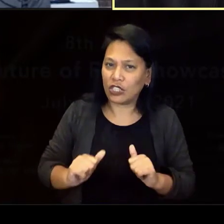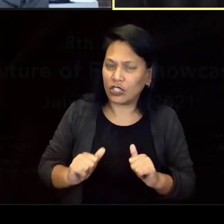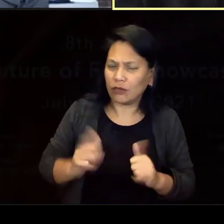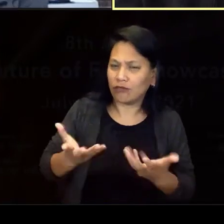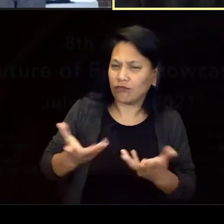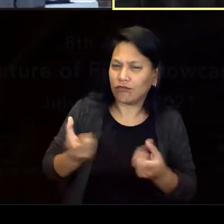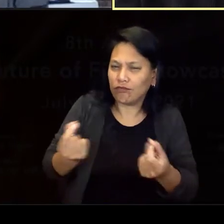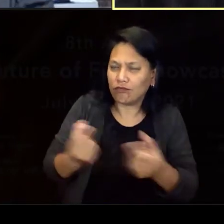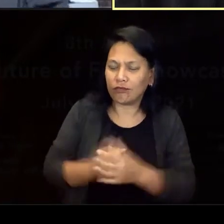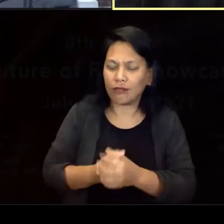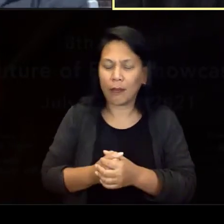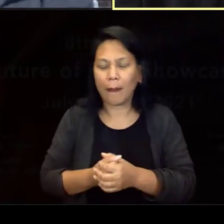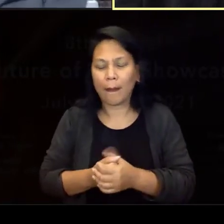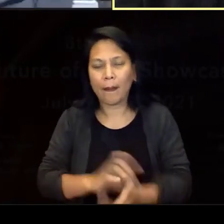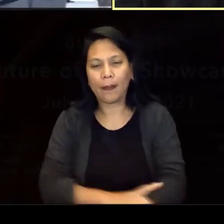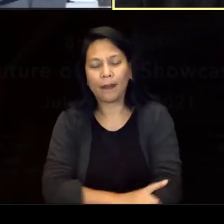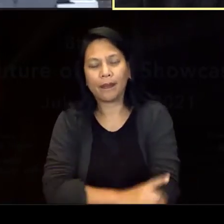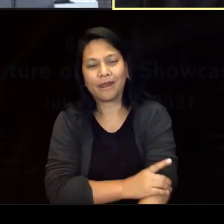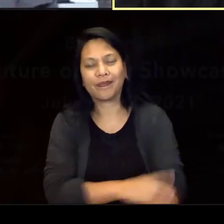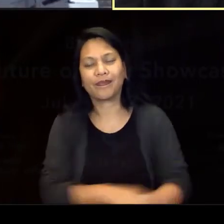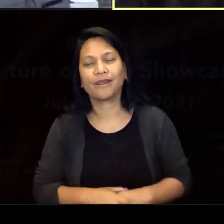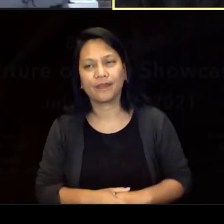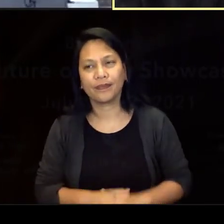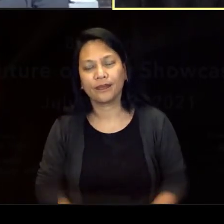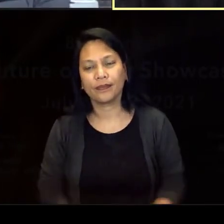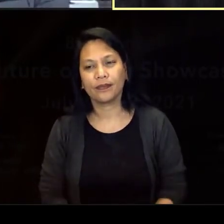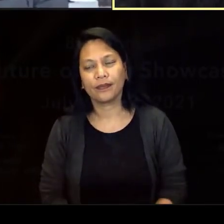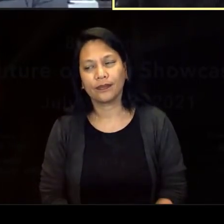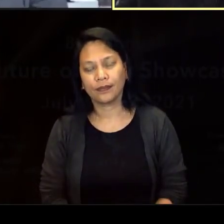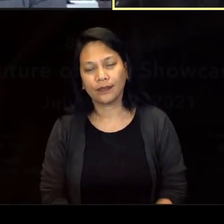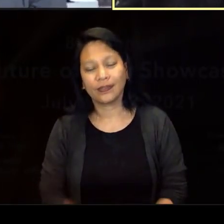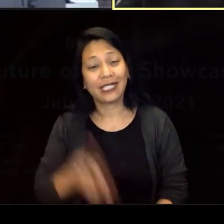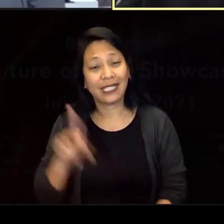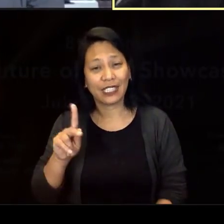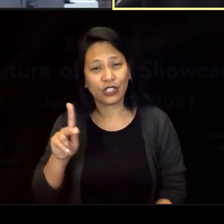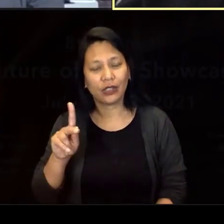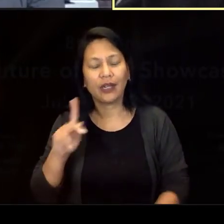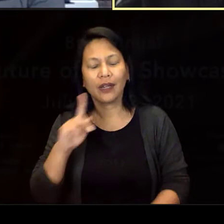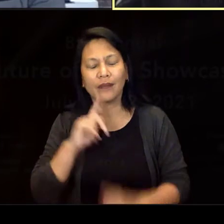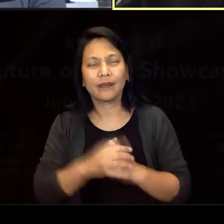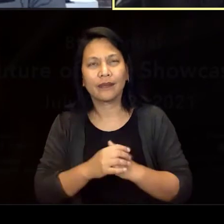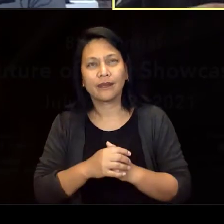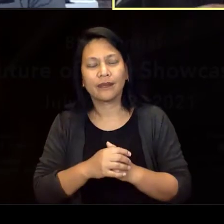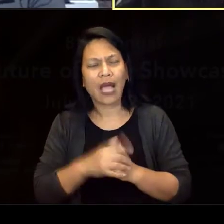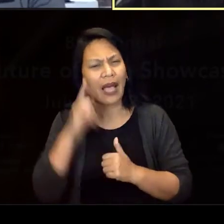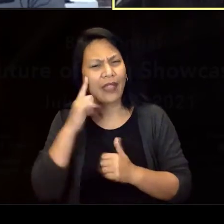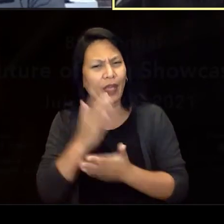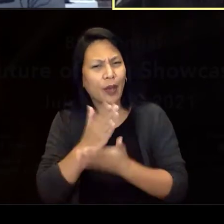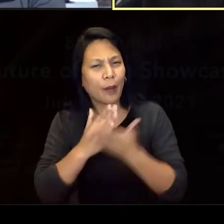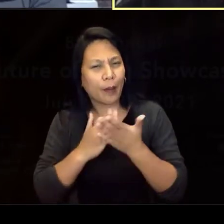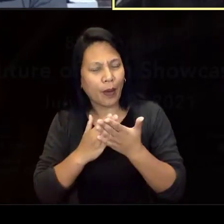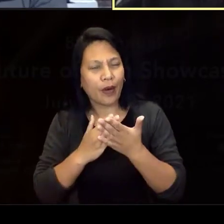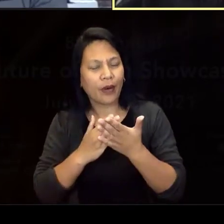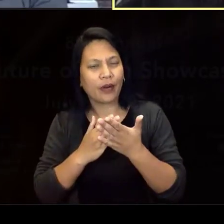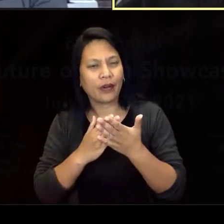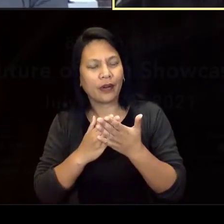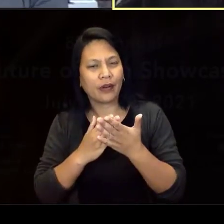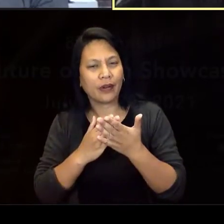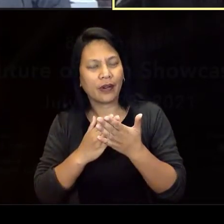I think that, I think that part of it is recognizing what the agent's role is.